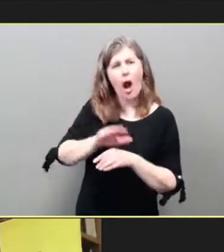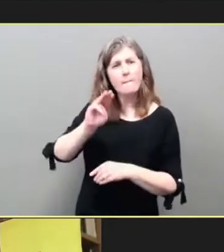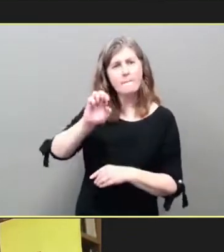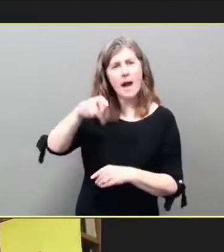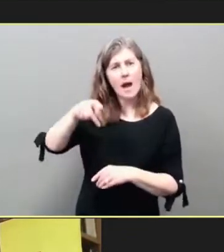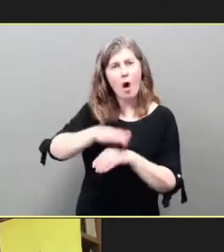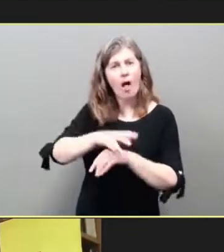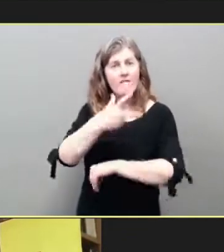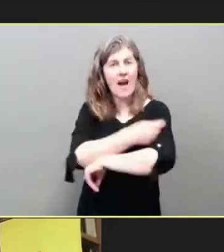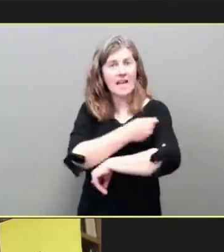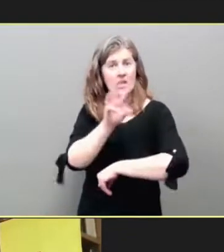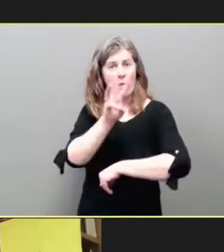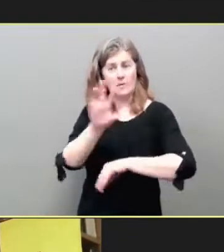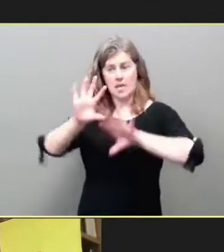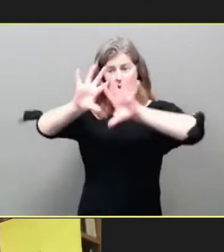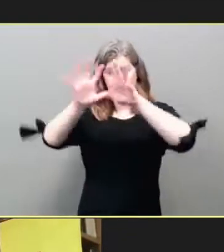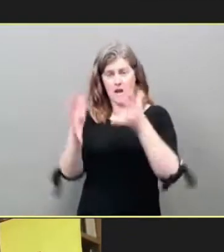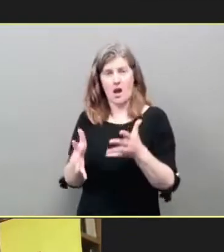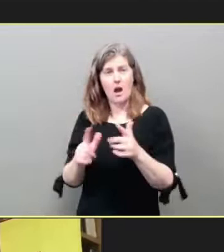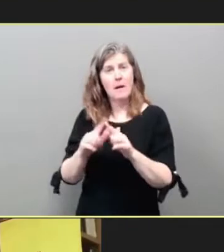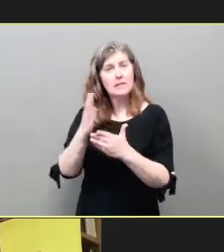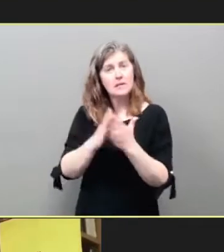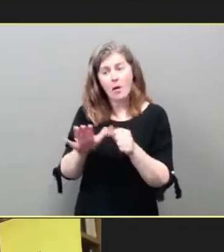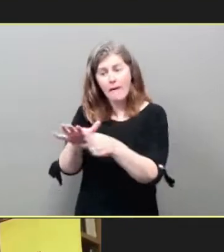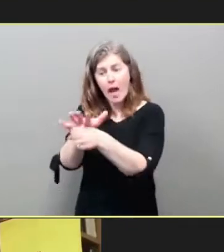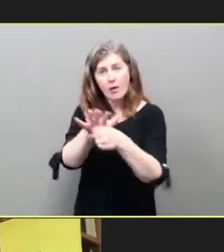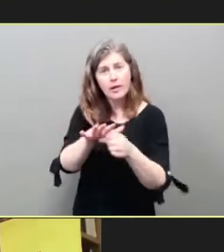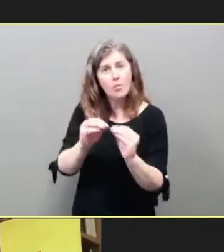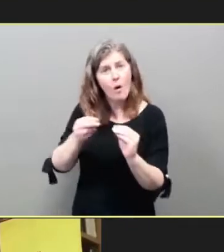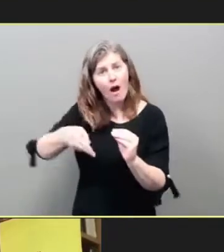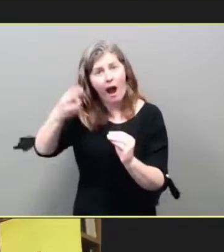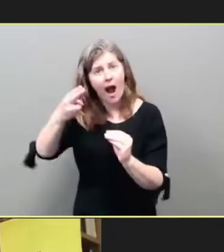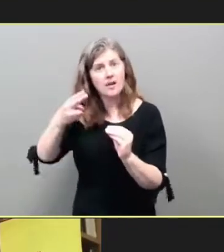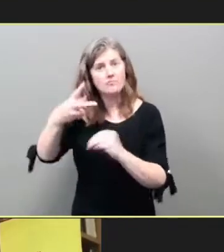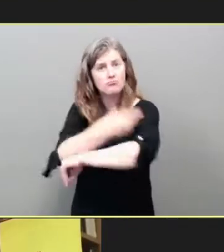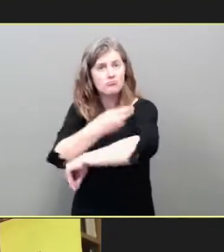website. But I think we've got some very high counties that ordinarily a